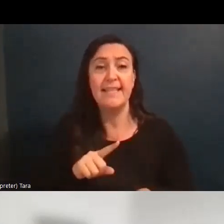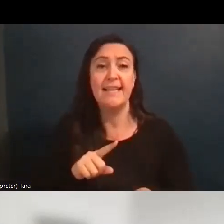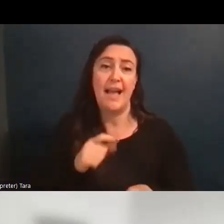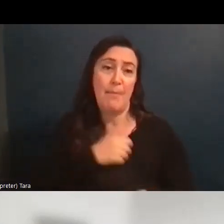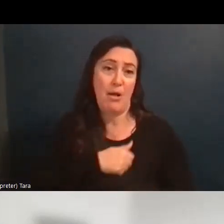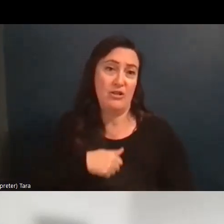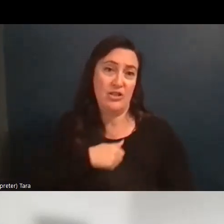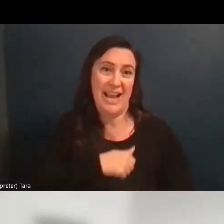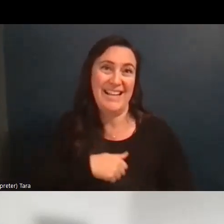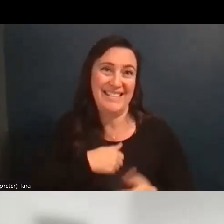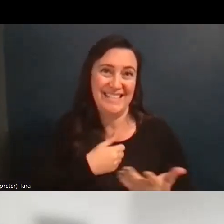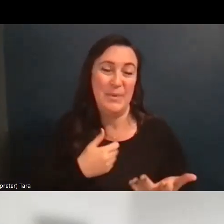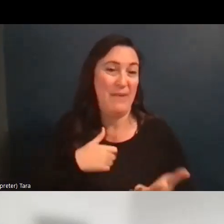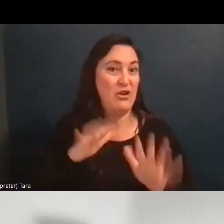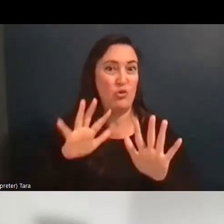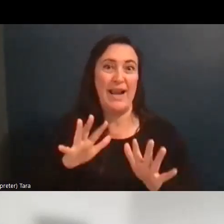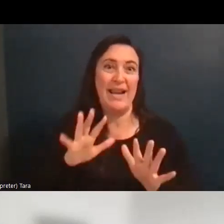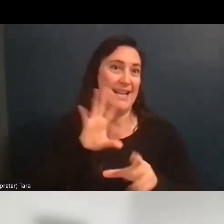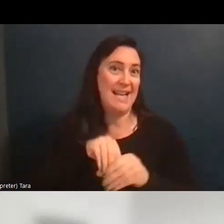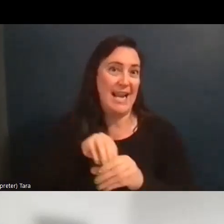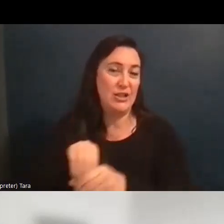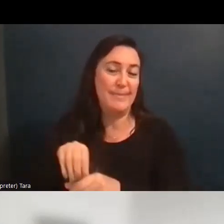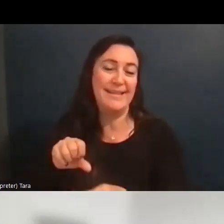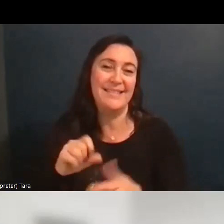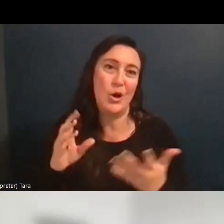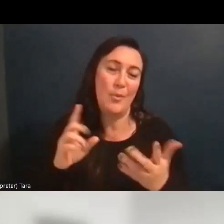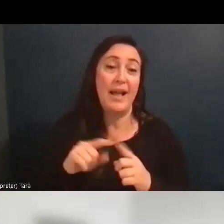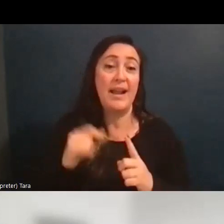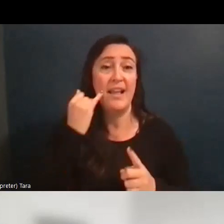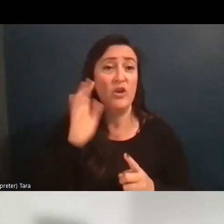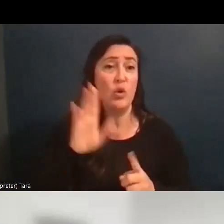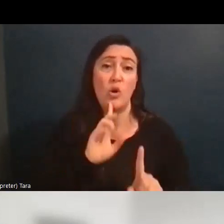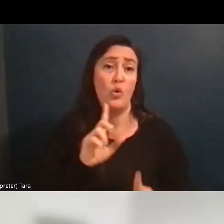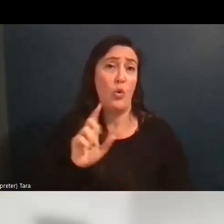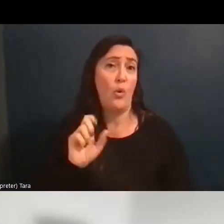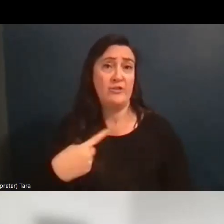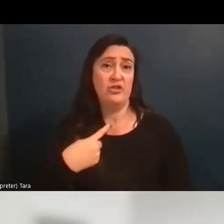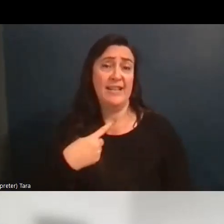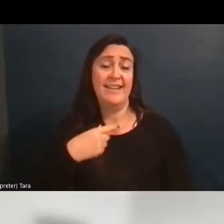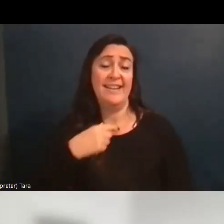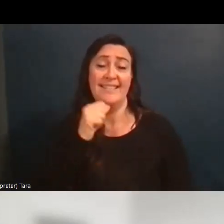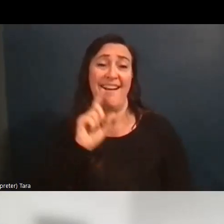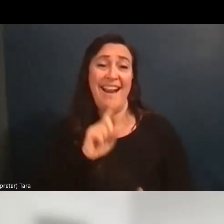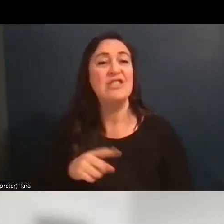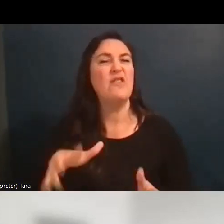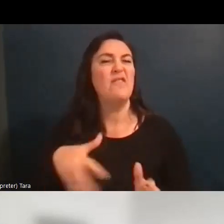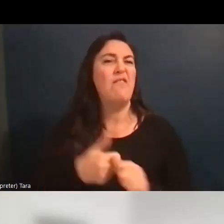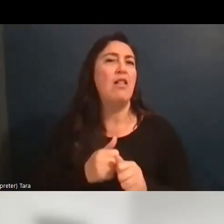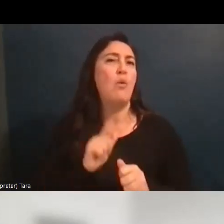So follow up with us. I think both Hailey and Greta have said this, but all of us